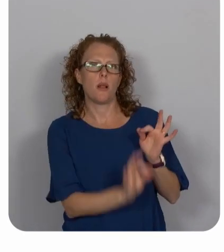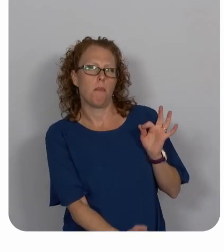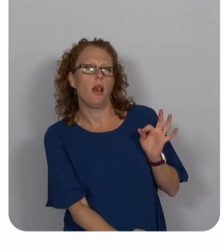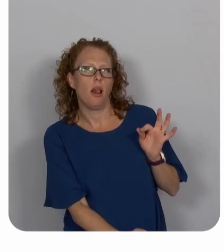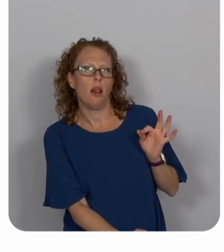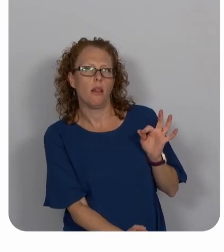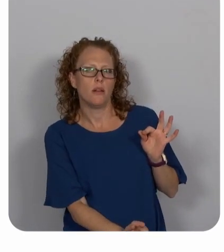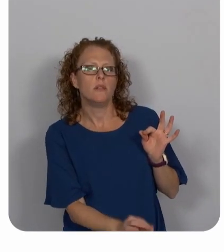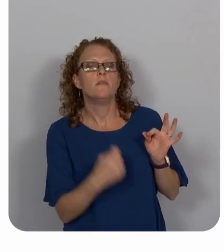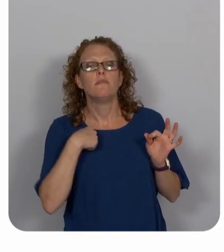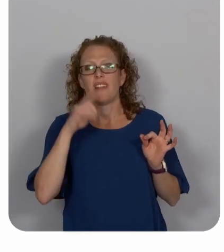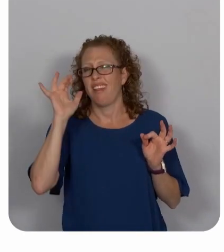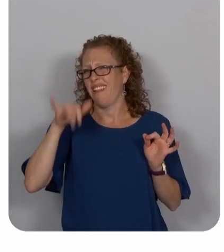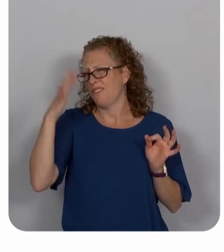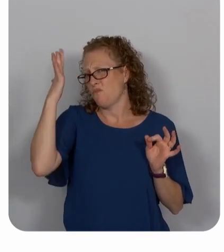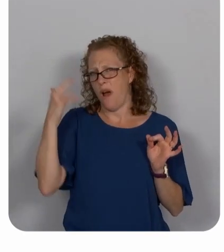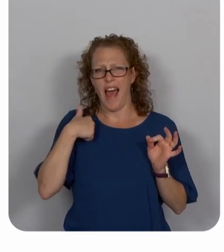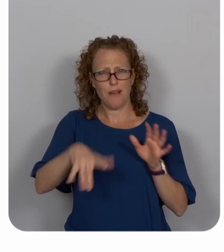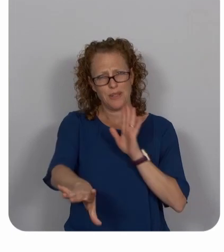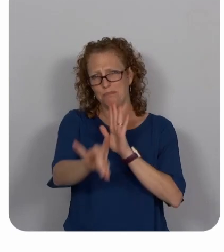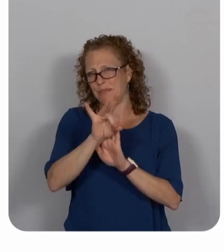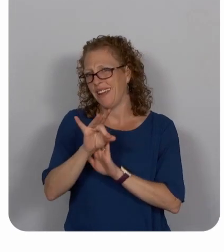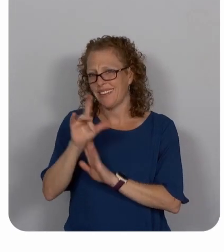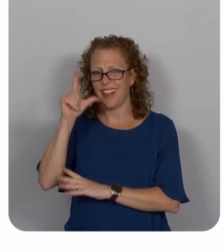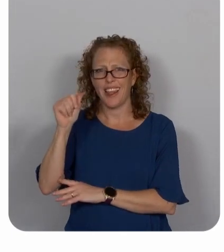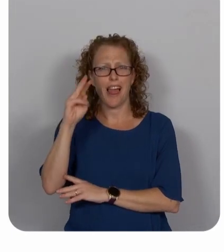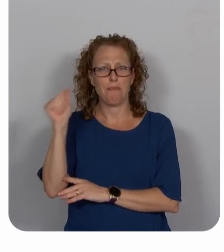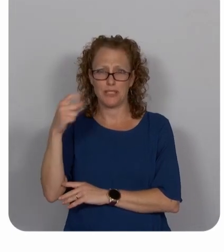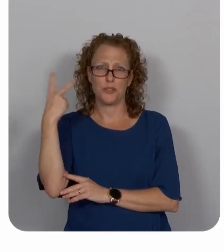And today we are excited to launch our closed Beta.